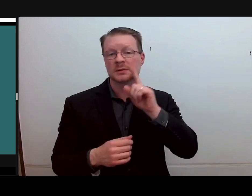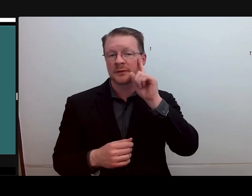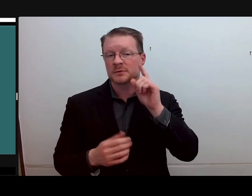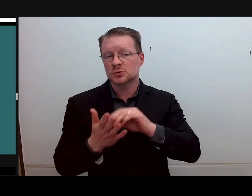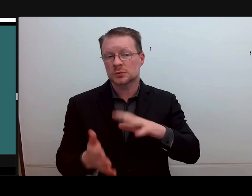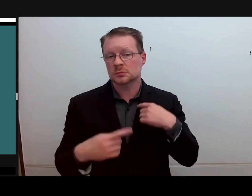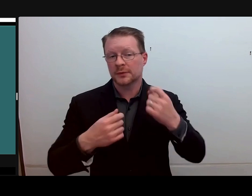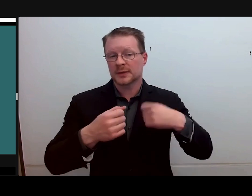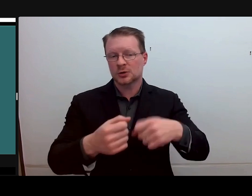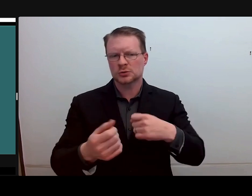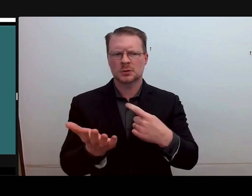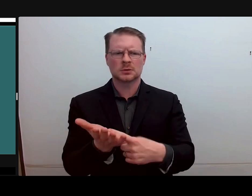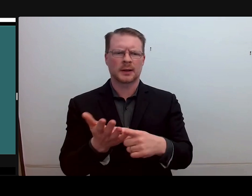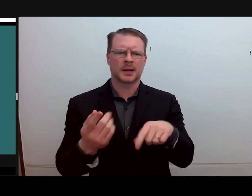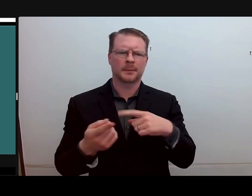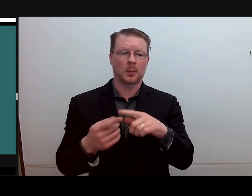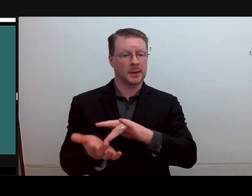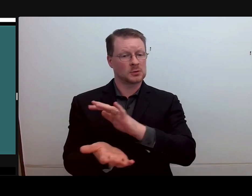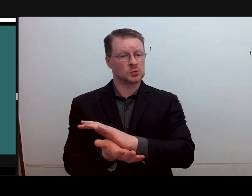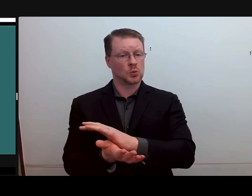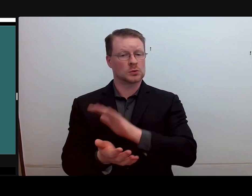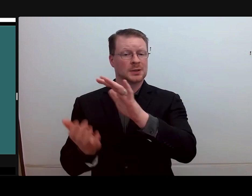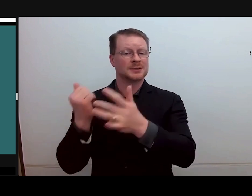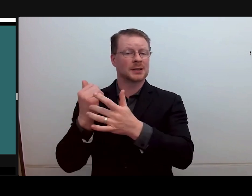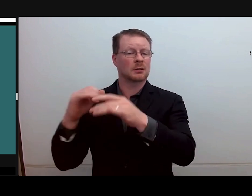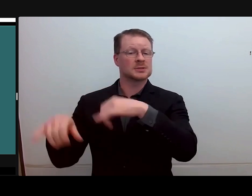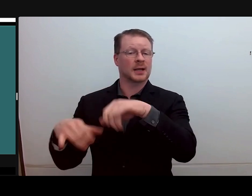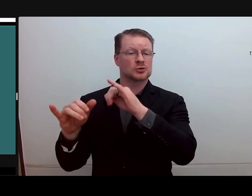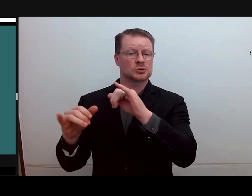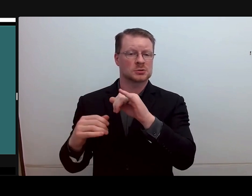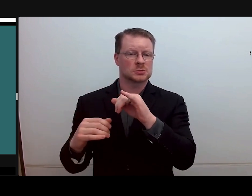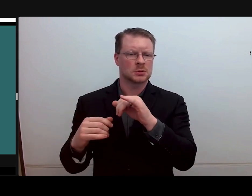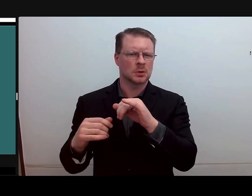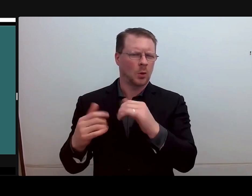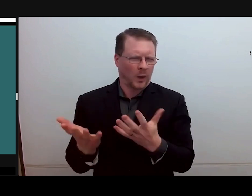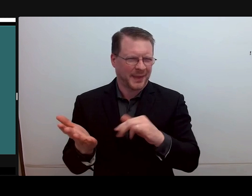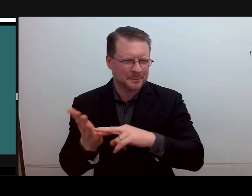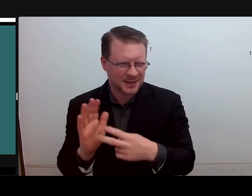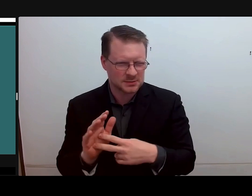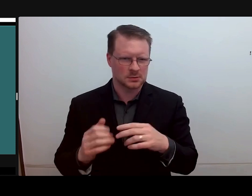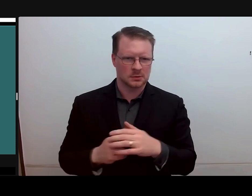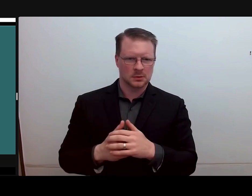I've had a number of conversations with deaf students over the years talking about med schools and their technical standards, what that